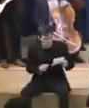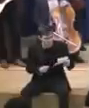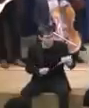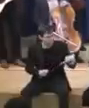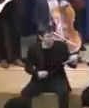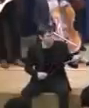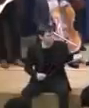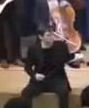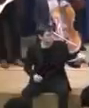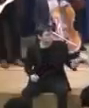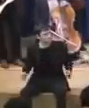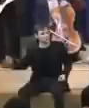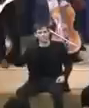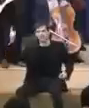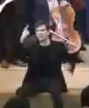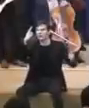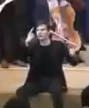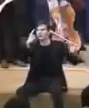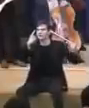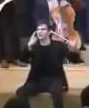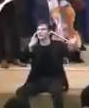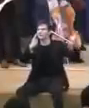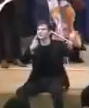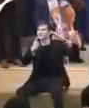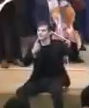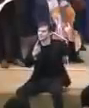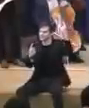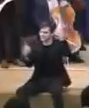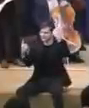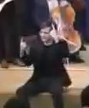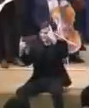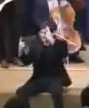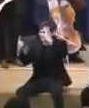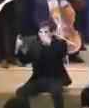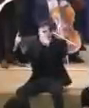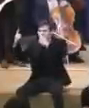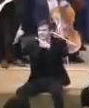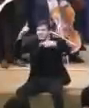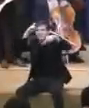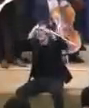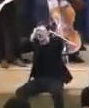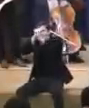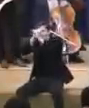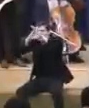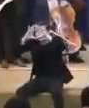Where I go, when I go there,